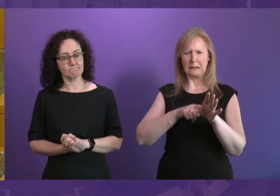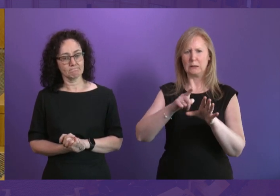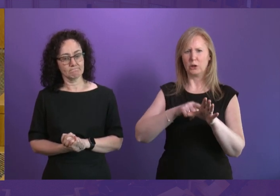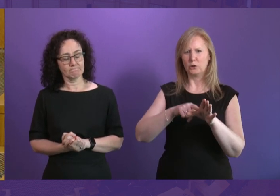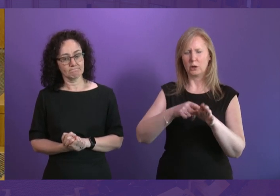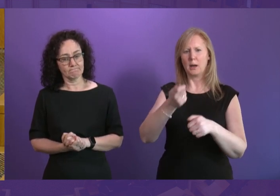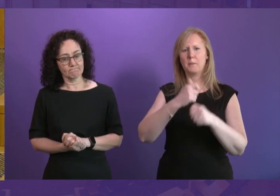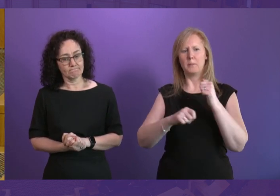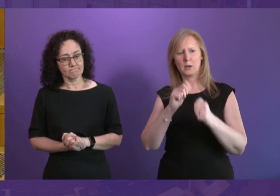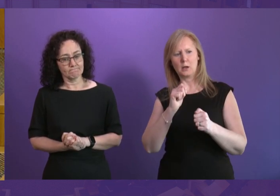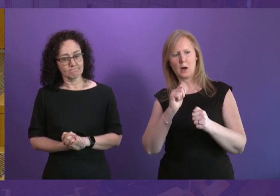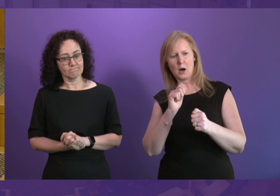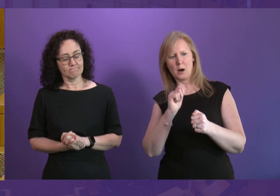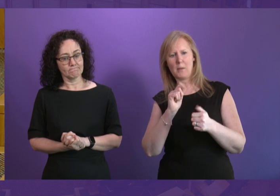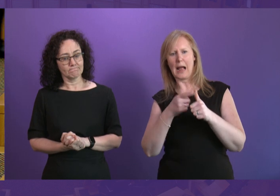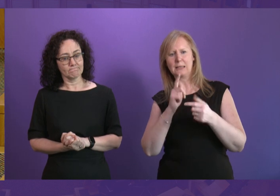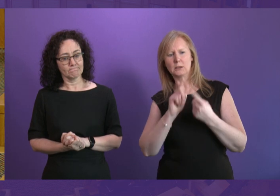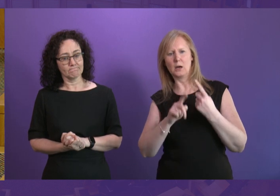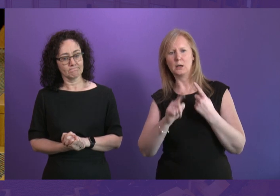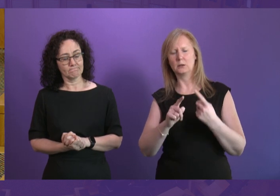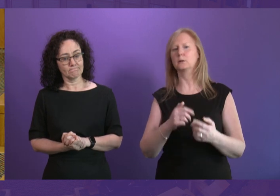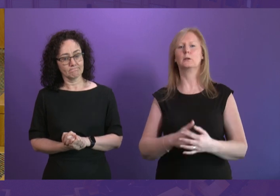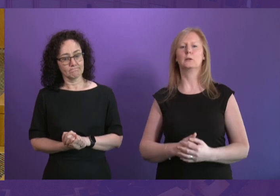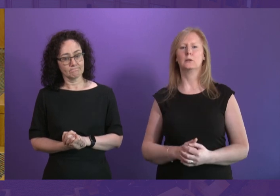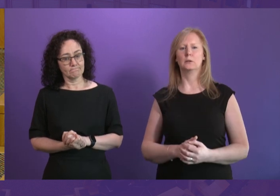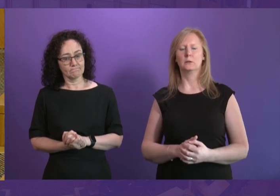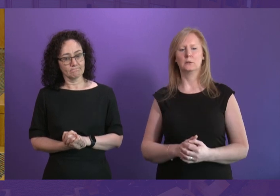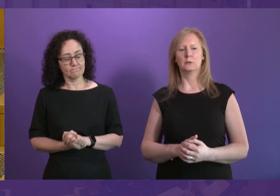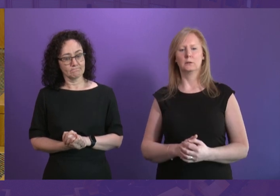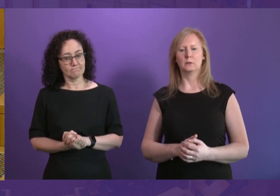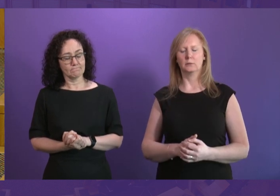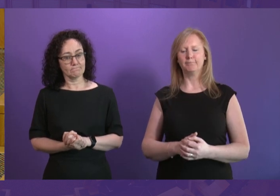It may be that the issue of the failure to maintain experienced call handlers in the